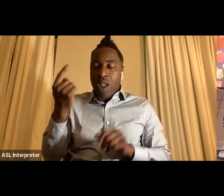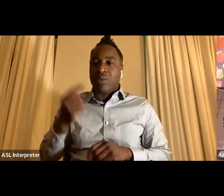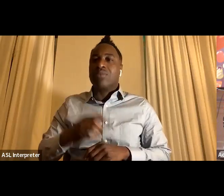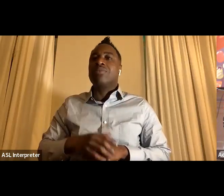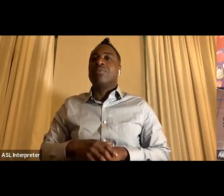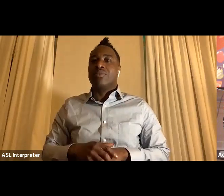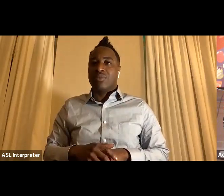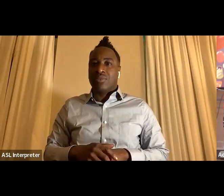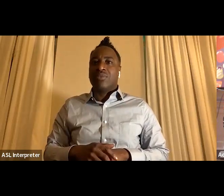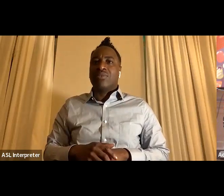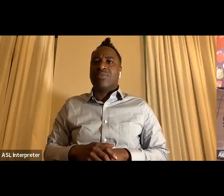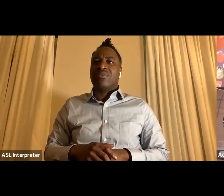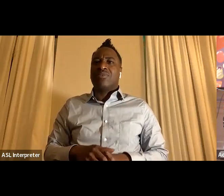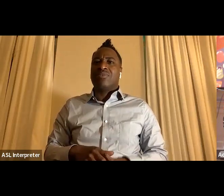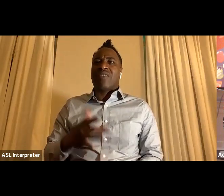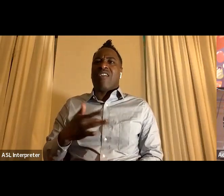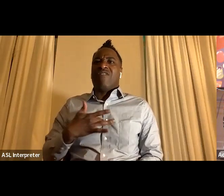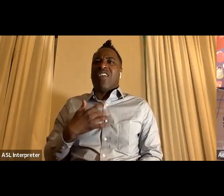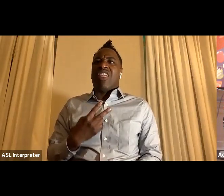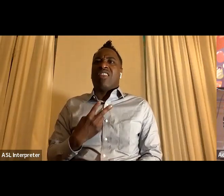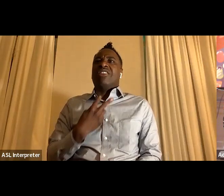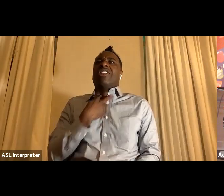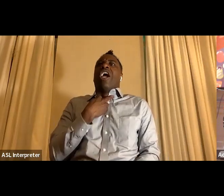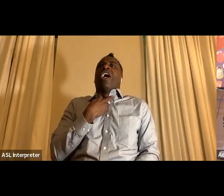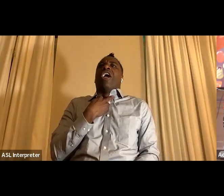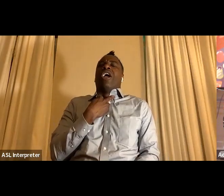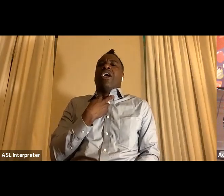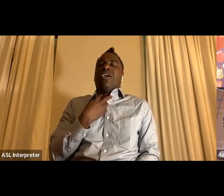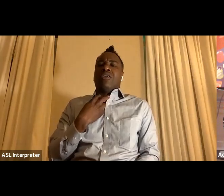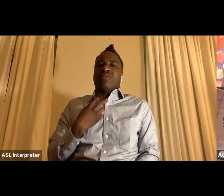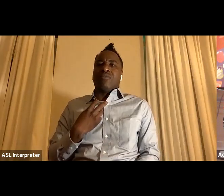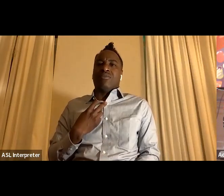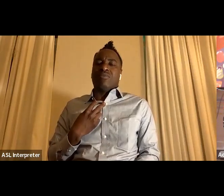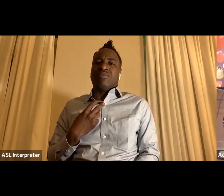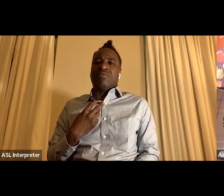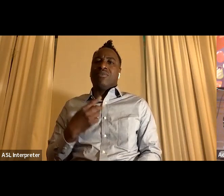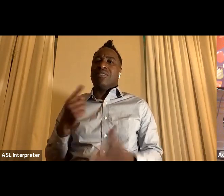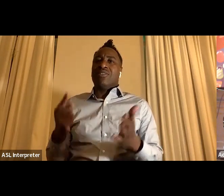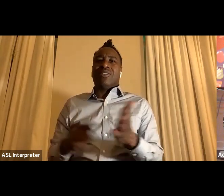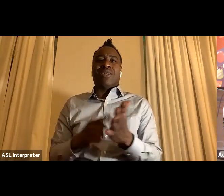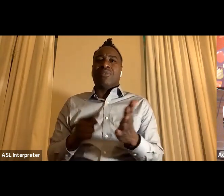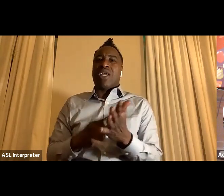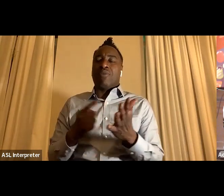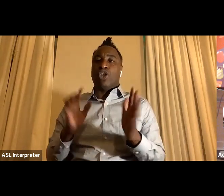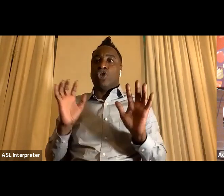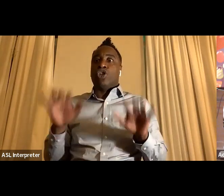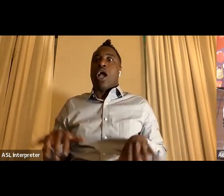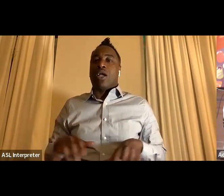claustrophobic. Yeah. So yeah, sometimes it's like a shock, like you like, you know, some people